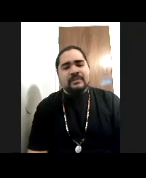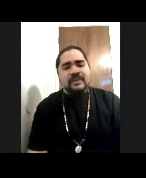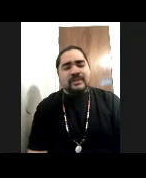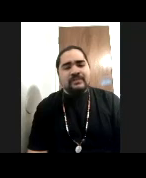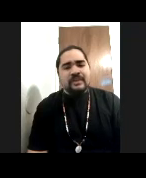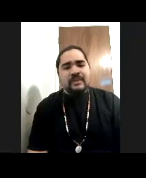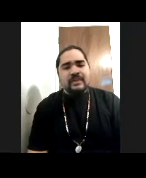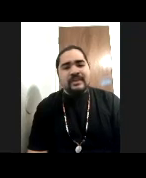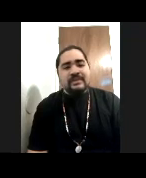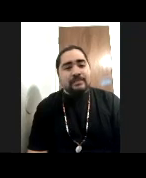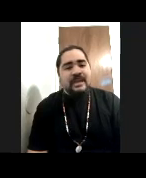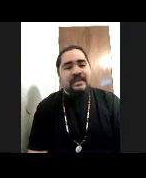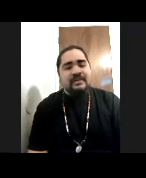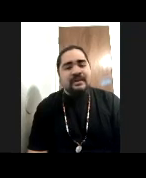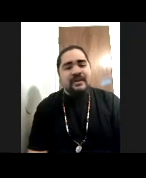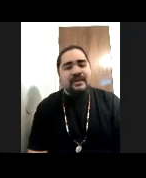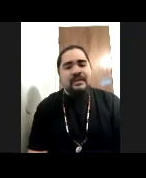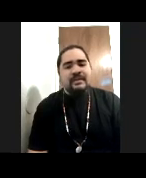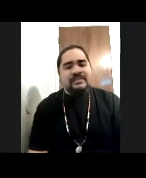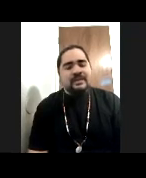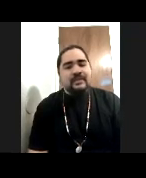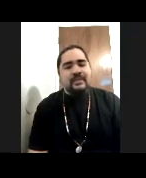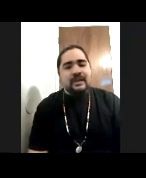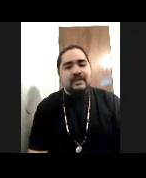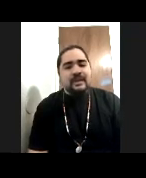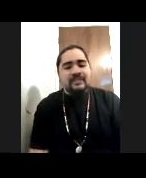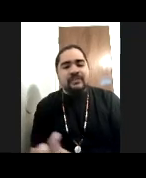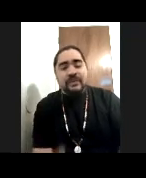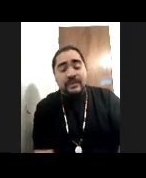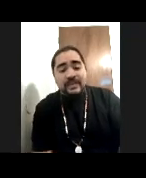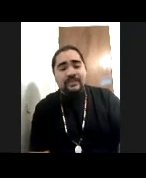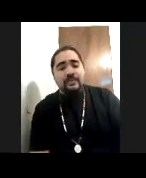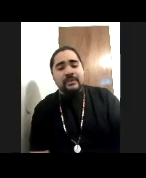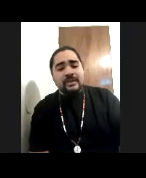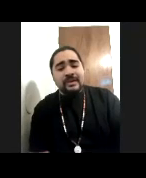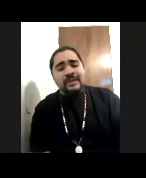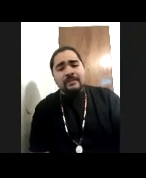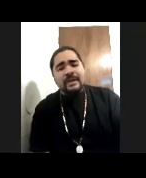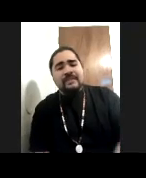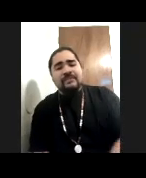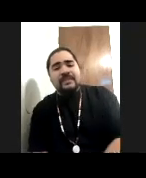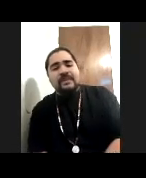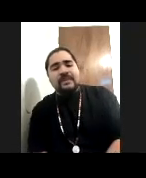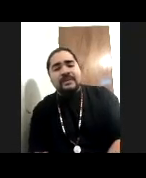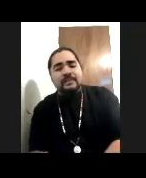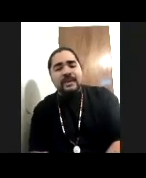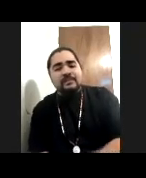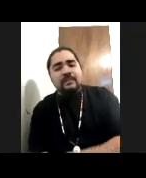So I definitely think we could expand on stuff like that. Like it's good, That's like really good. But I definitely think we can expand more